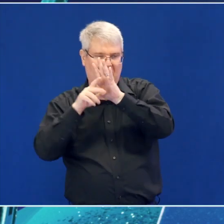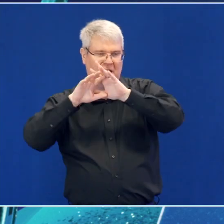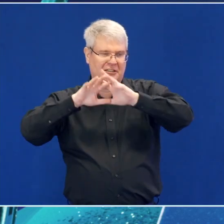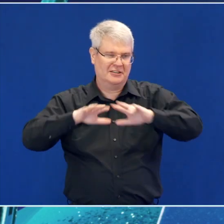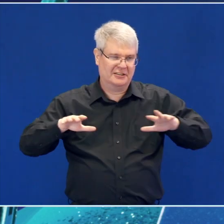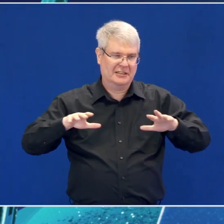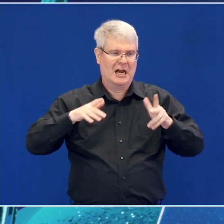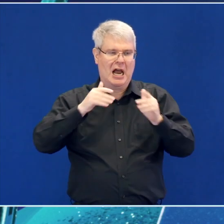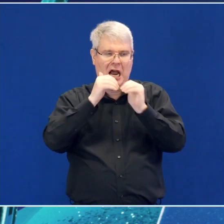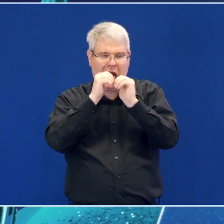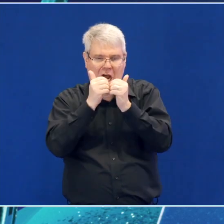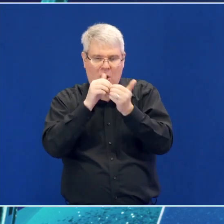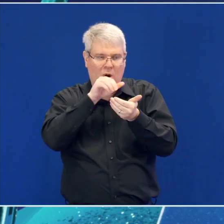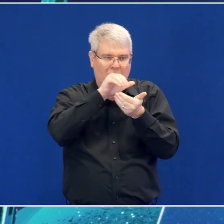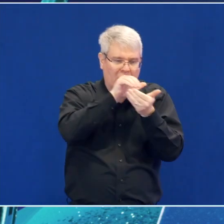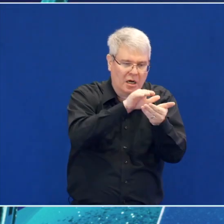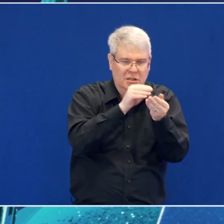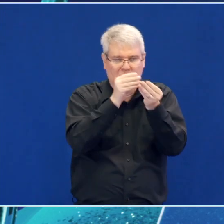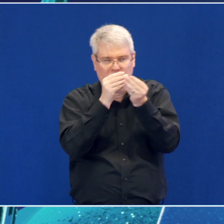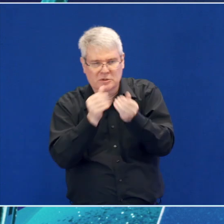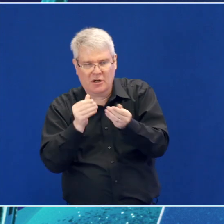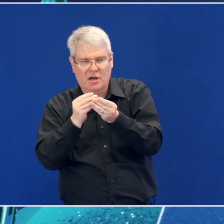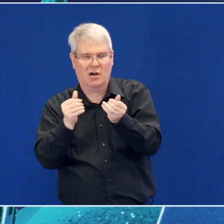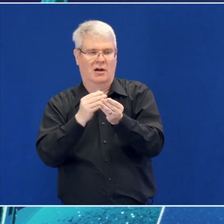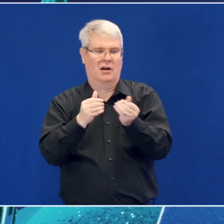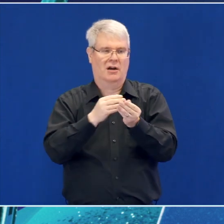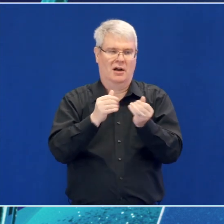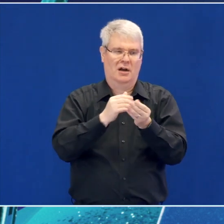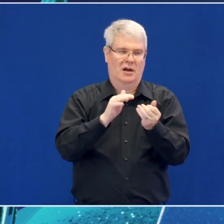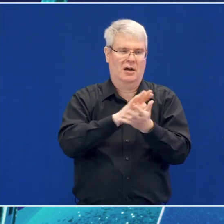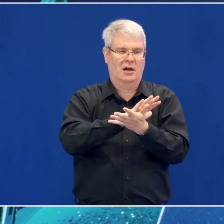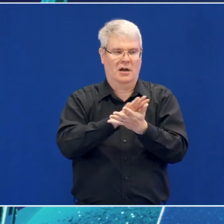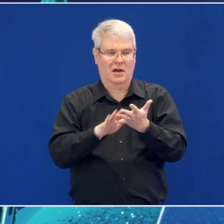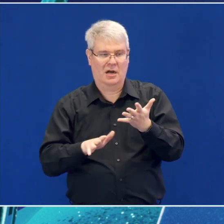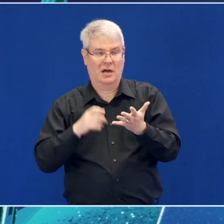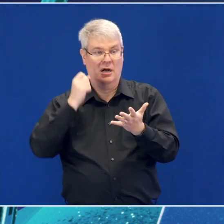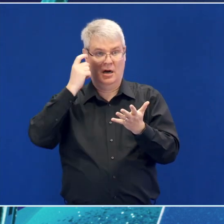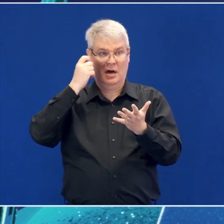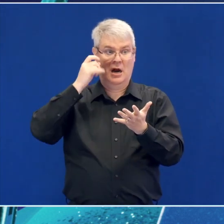And it's not just random diff, it's our tools, our design system, the way that we work at GitHub,